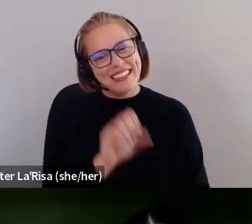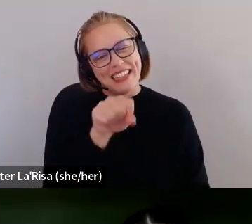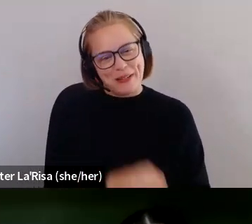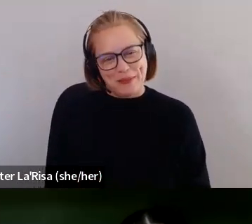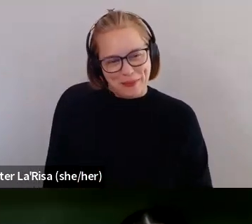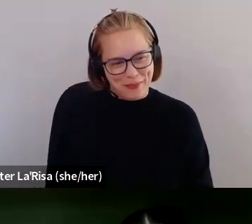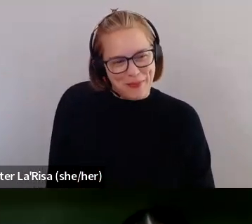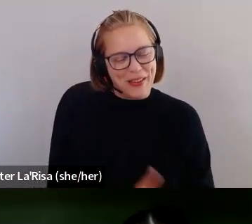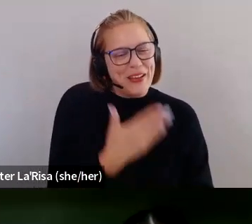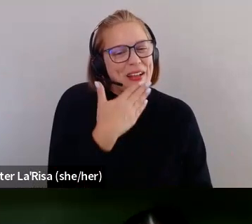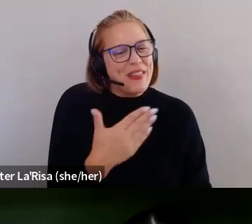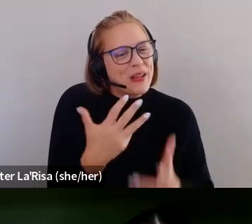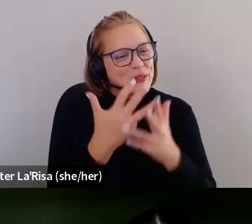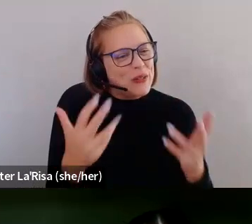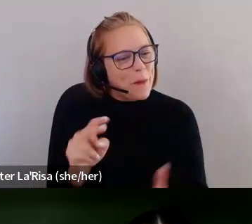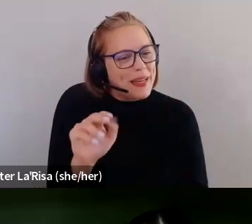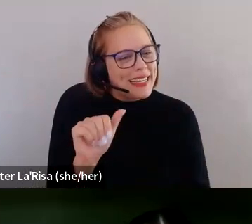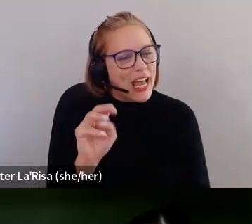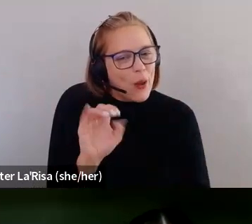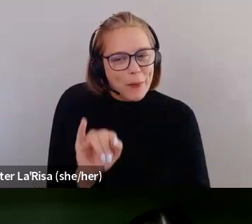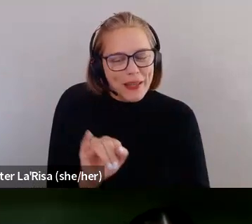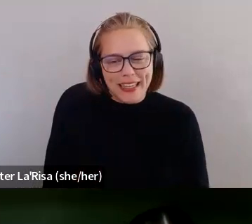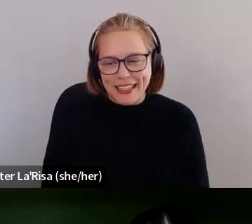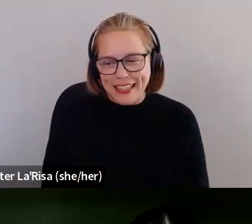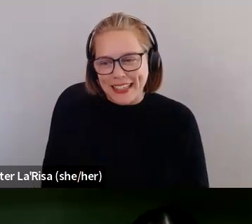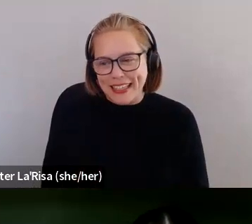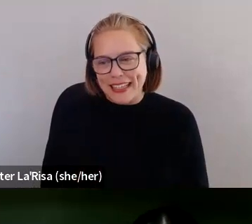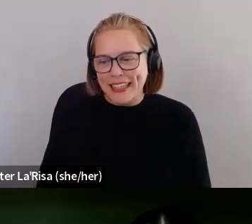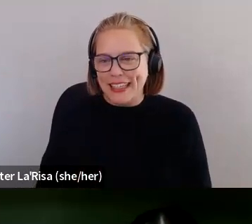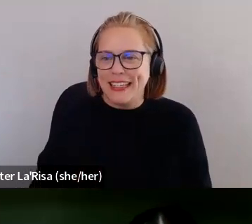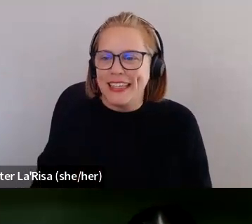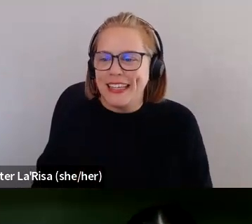accidentally booked go to Washington state. It's like no, no, the other